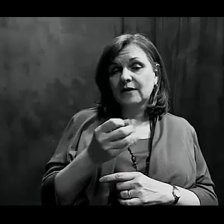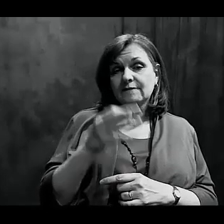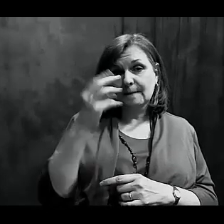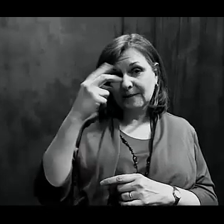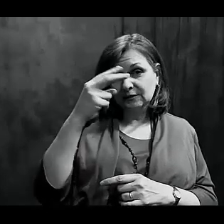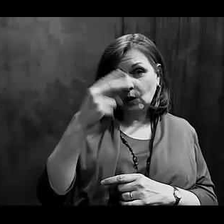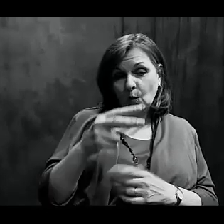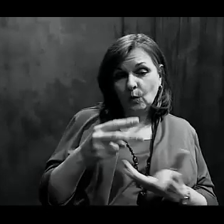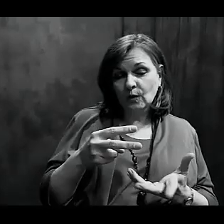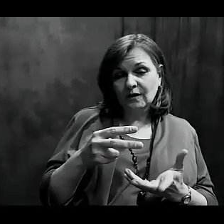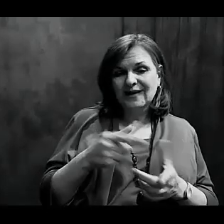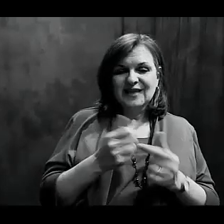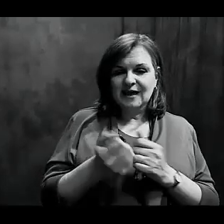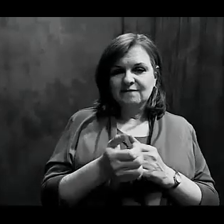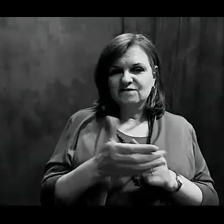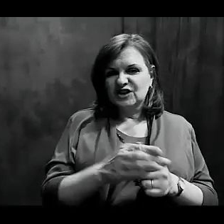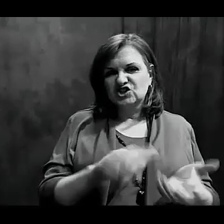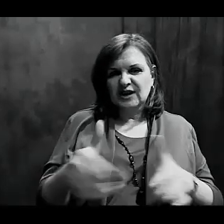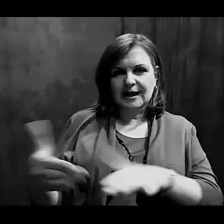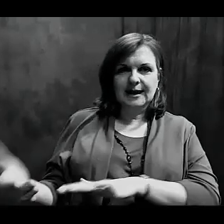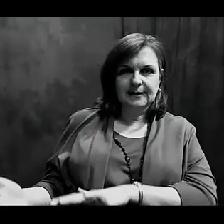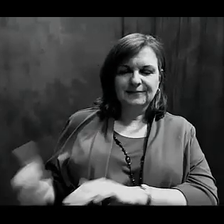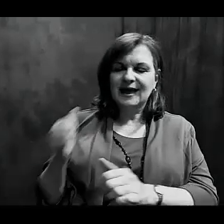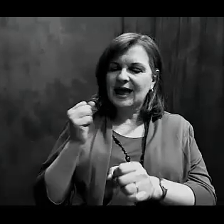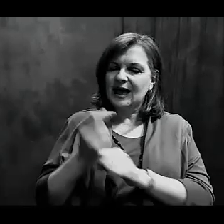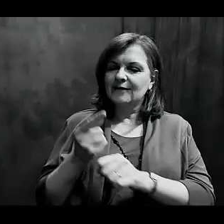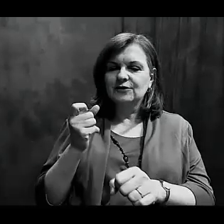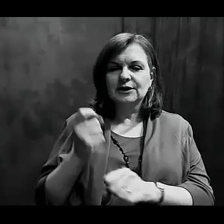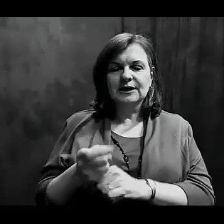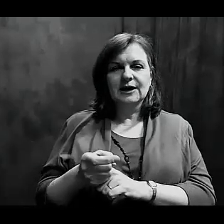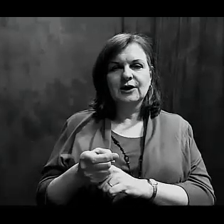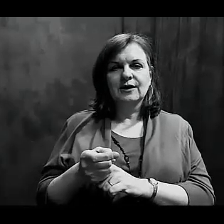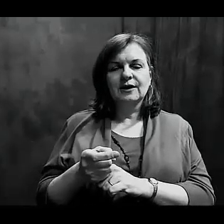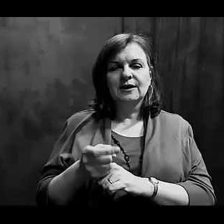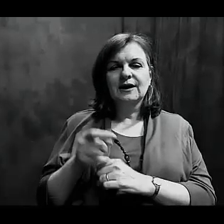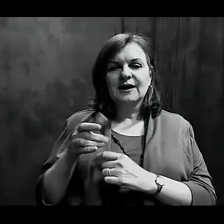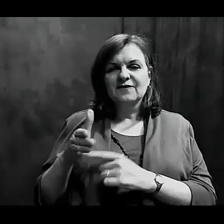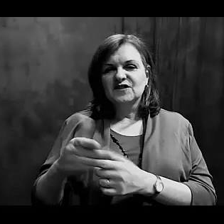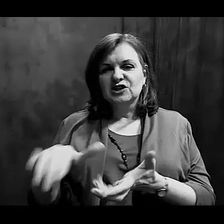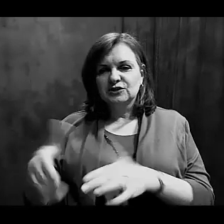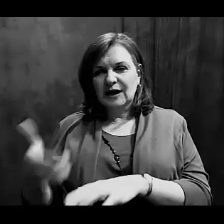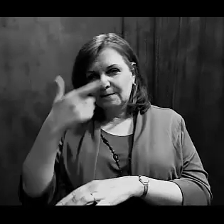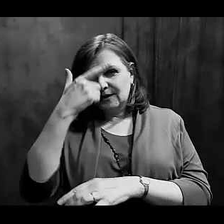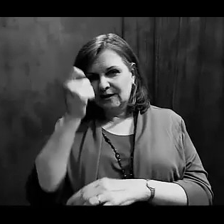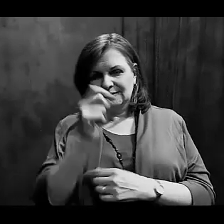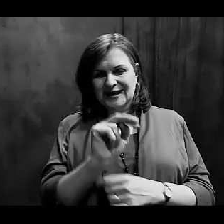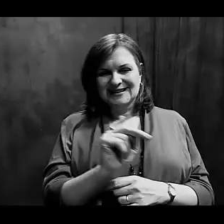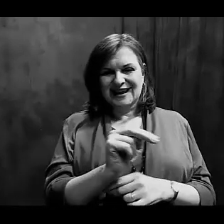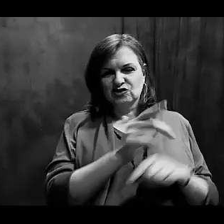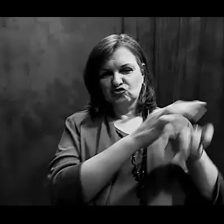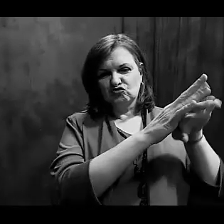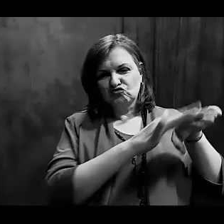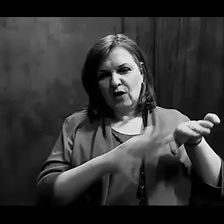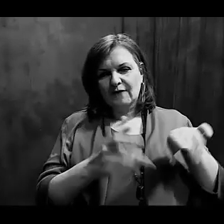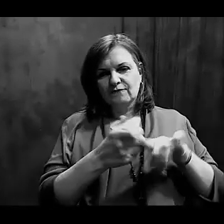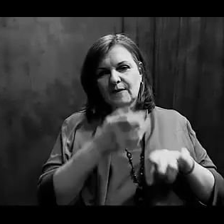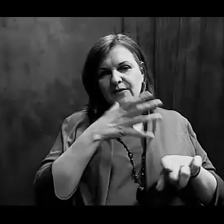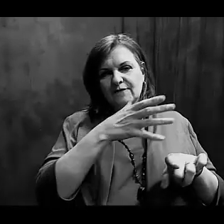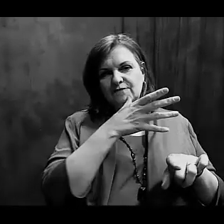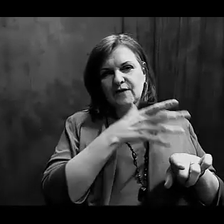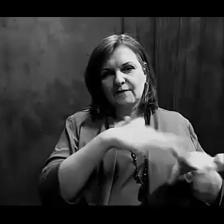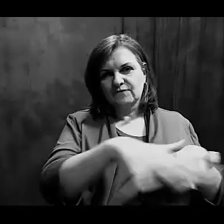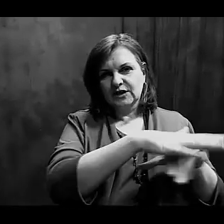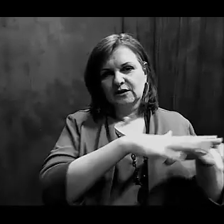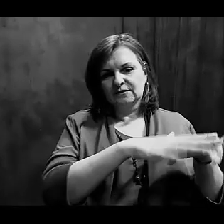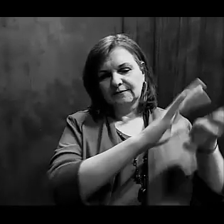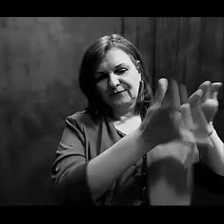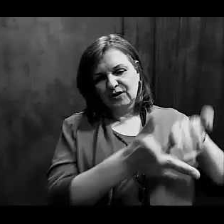so we end up with these fish deaths every year associated with nitrogen run off from farm fields that end up in the Gulf of Mexico